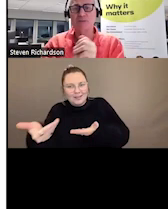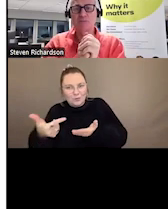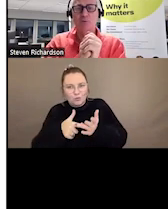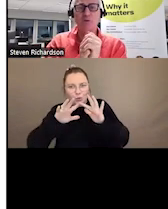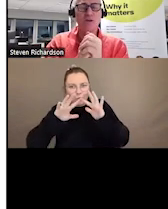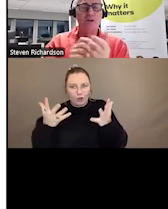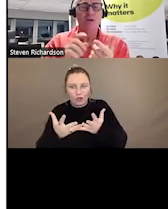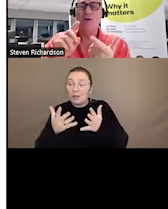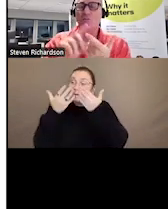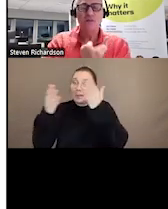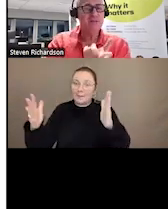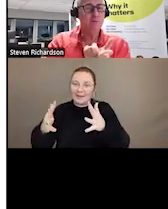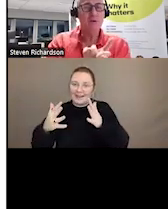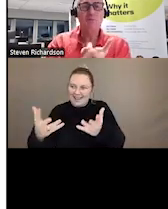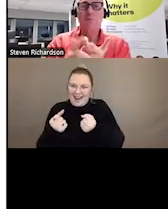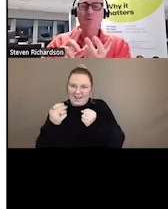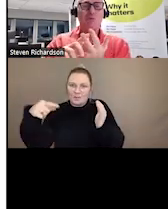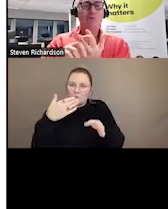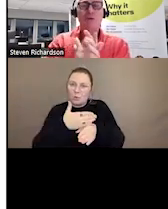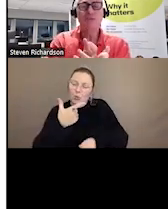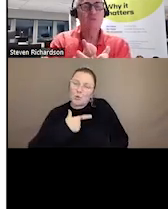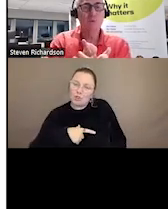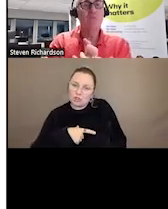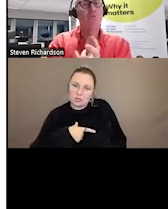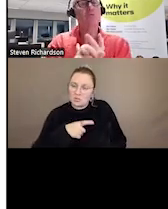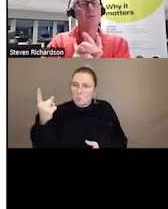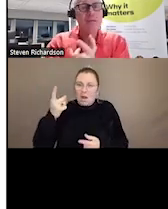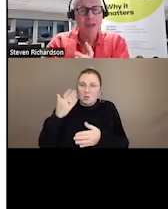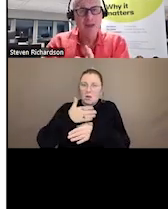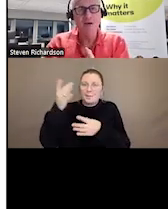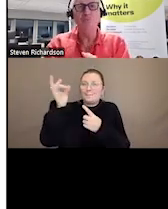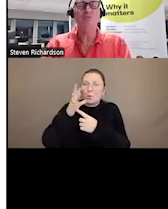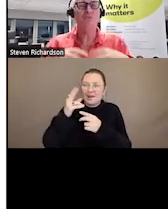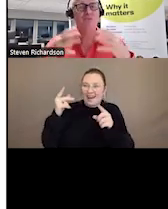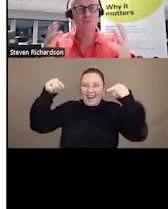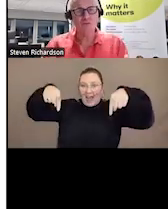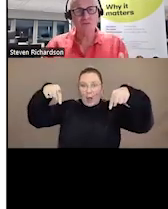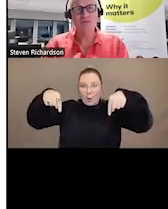this work? Why is this work important? Why is this work important now? What is the agency